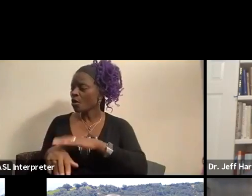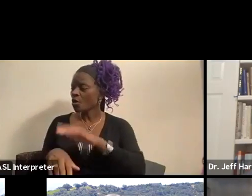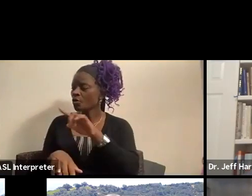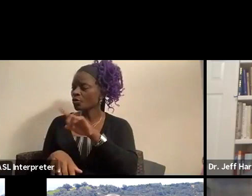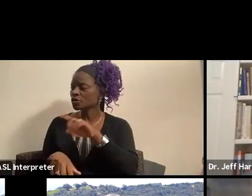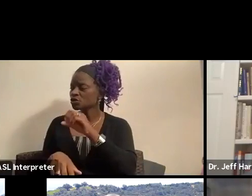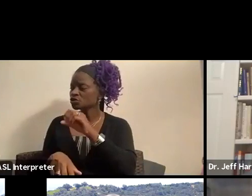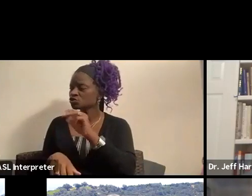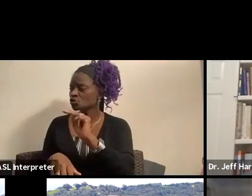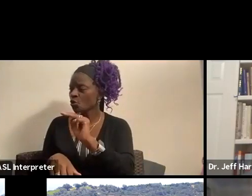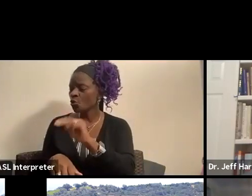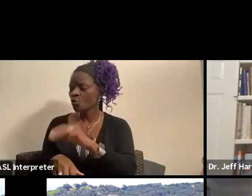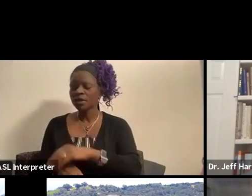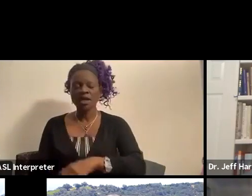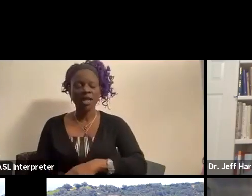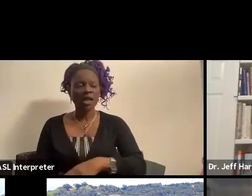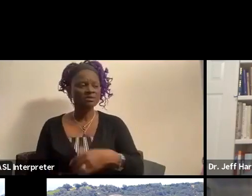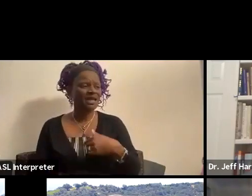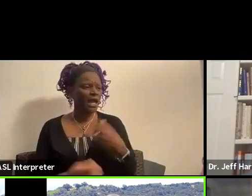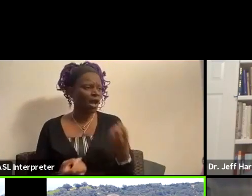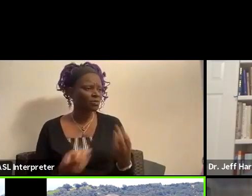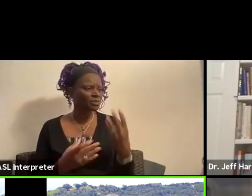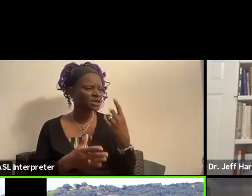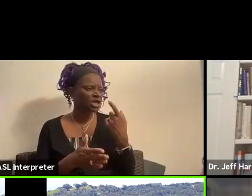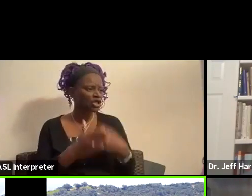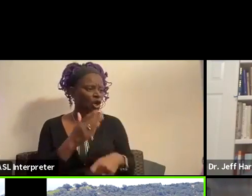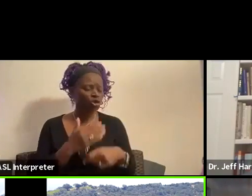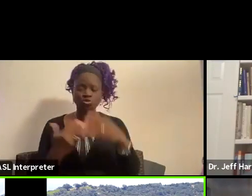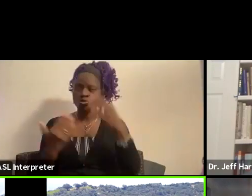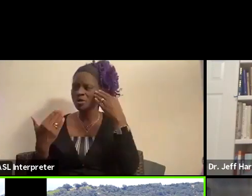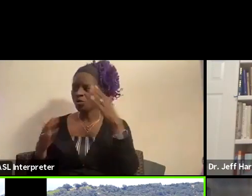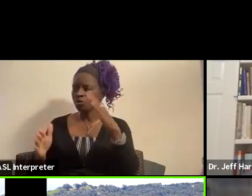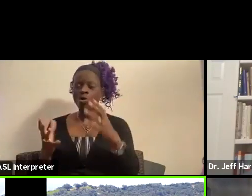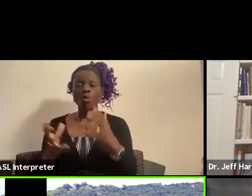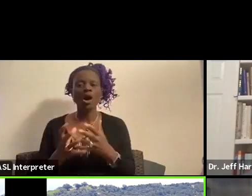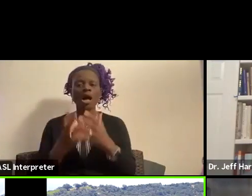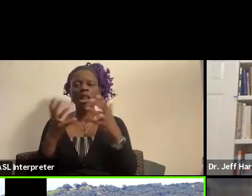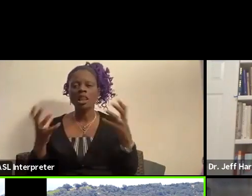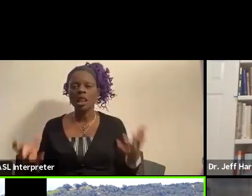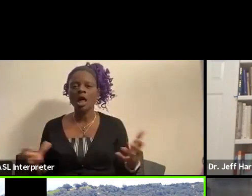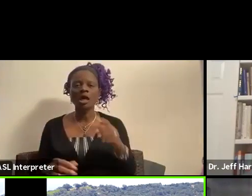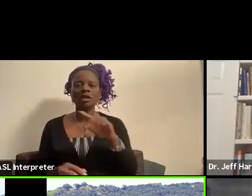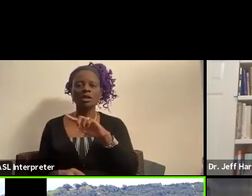I don't know any other way to do it practically. A lot of Zoom pictures, as for sure.